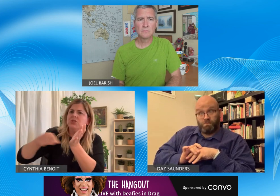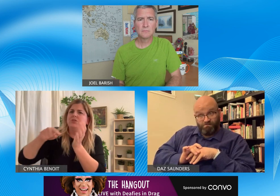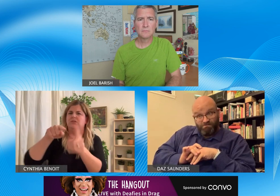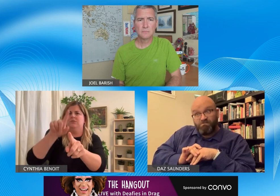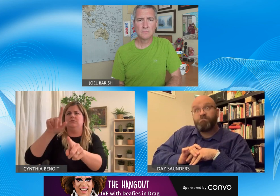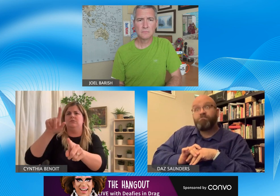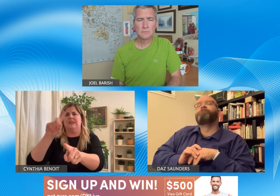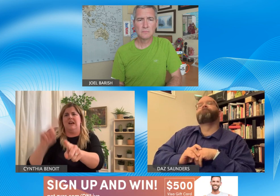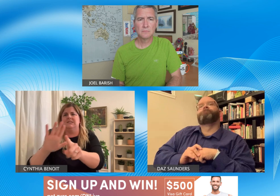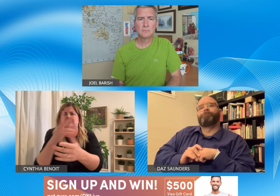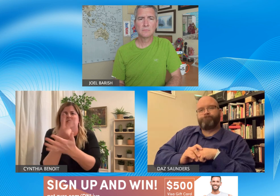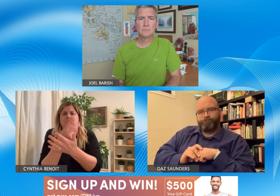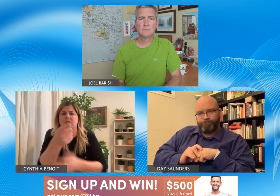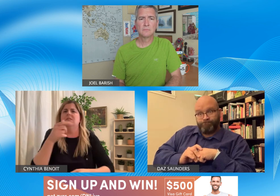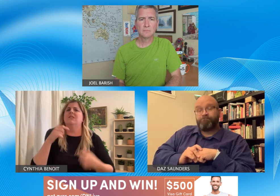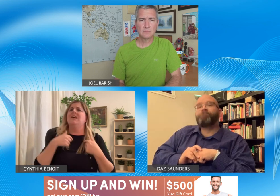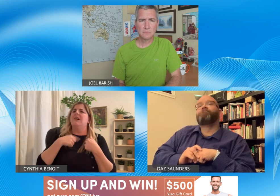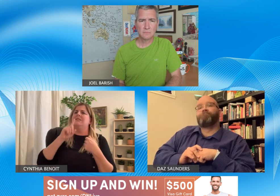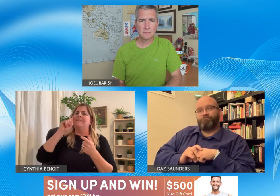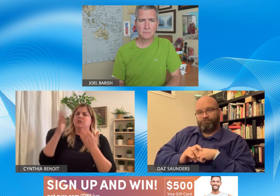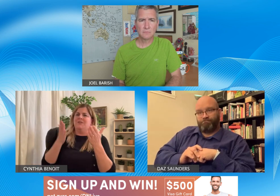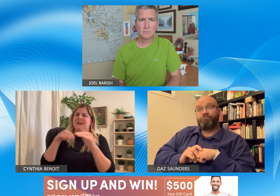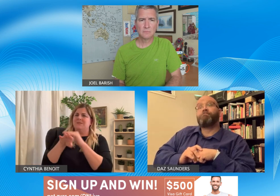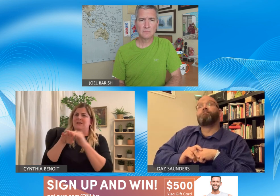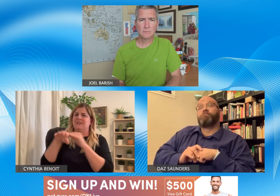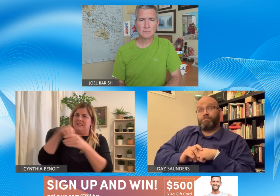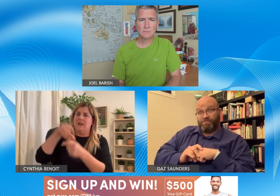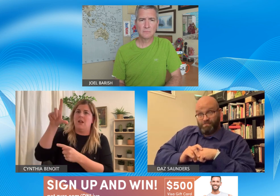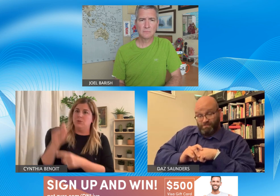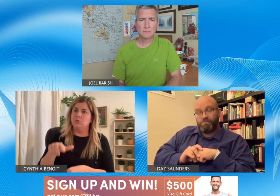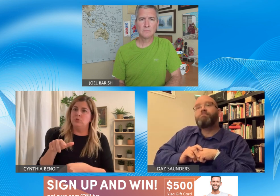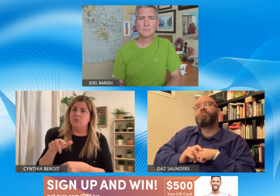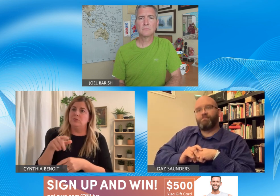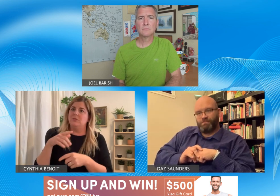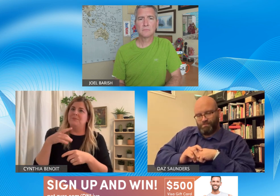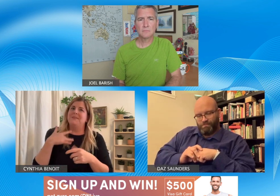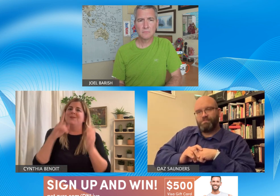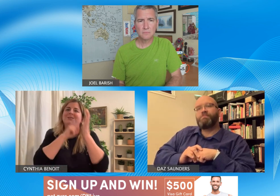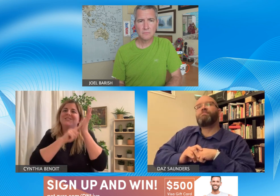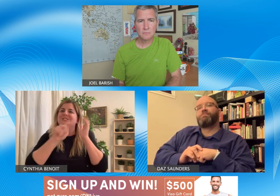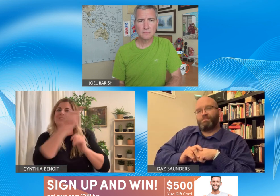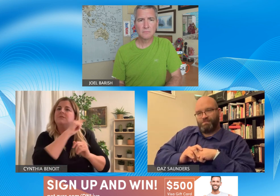Daz focused on research on LSQ and I worked on accessibility for Deaf people in LSQ.